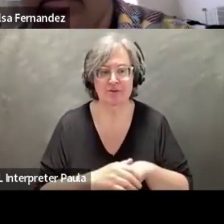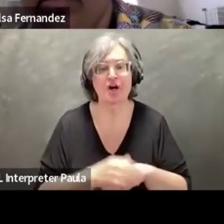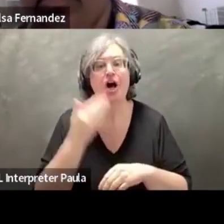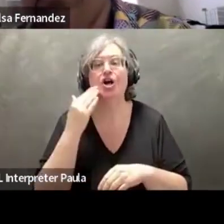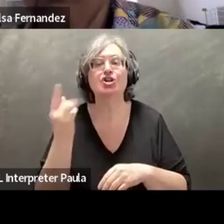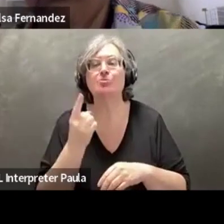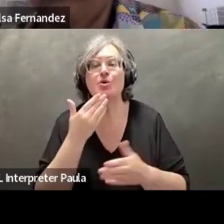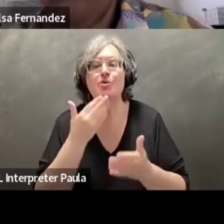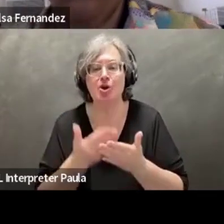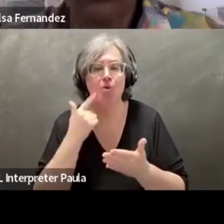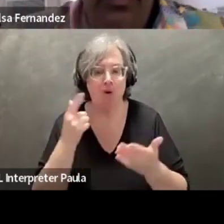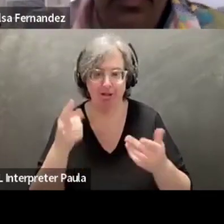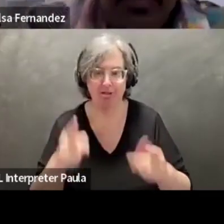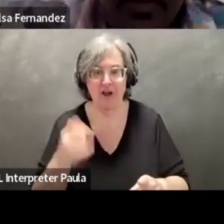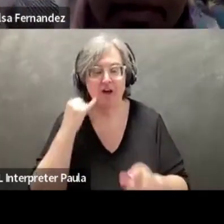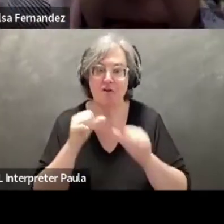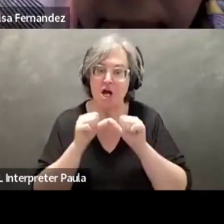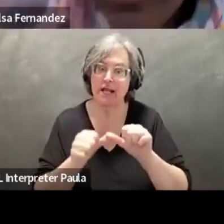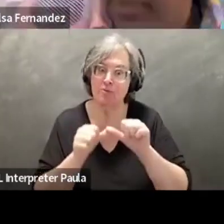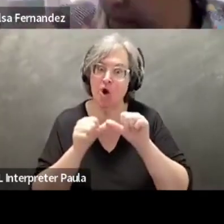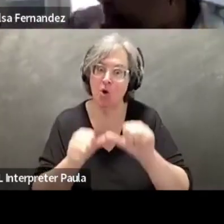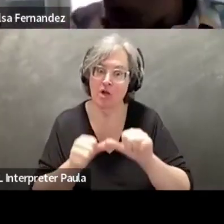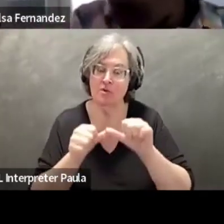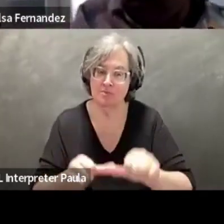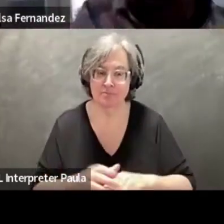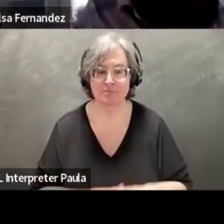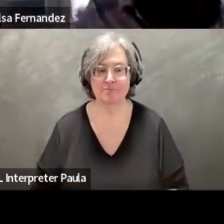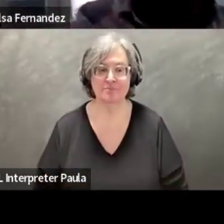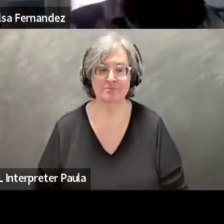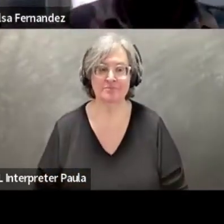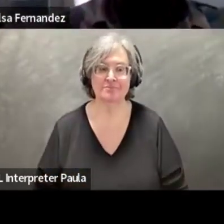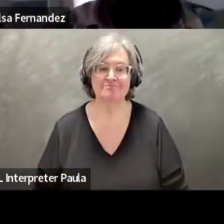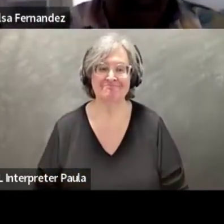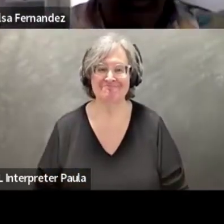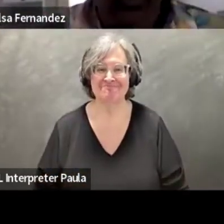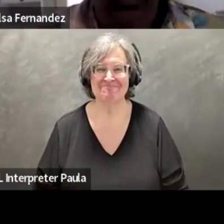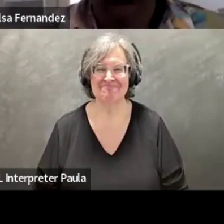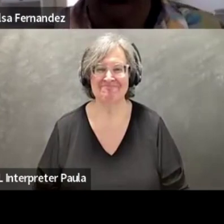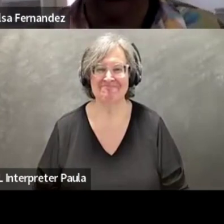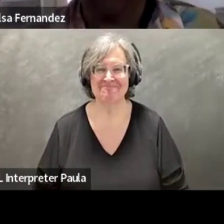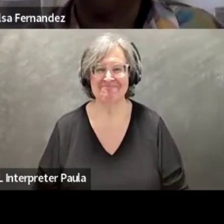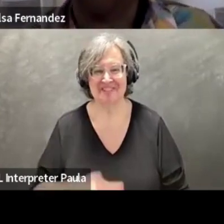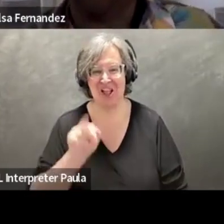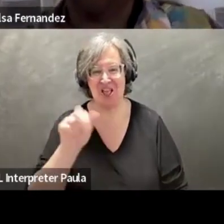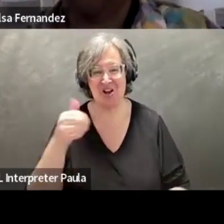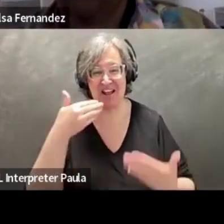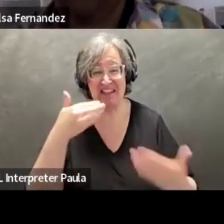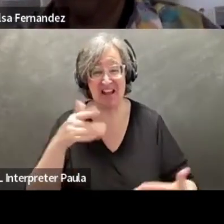will come of it, if I just keep going. Thank you. Lola, yeah,